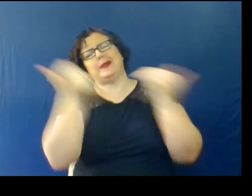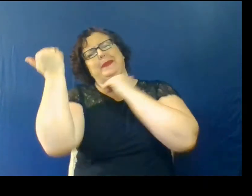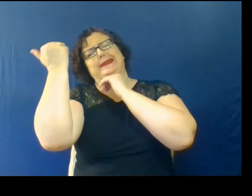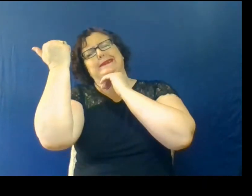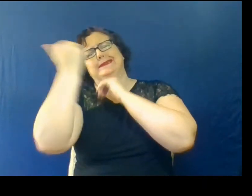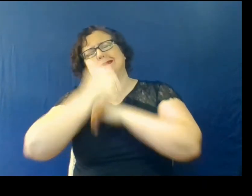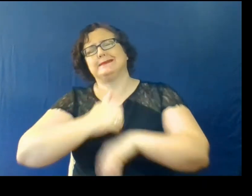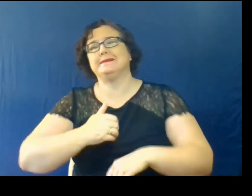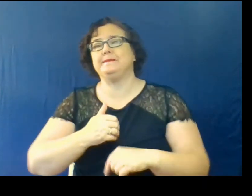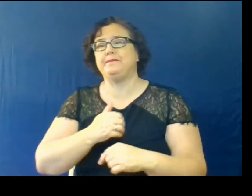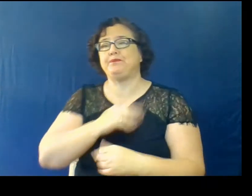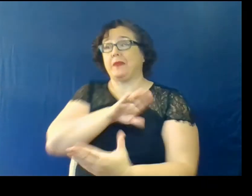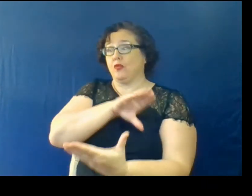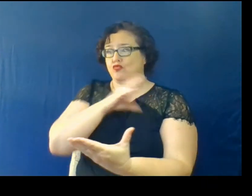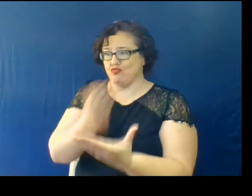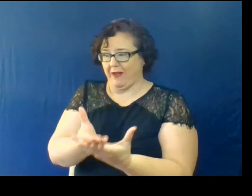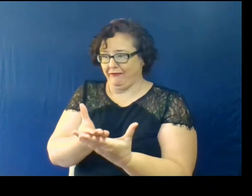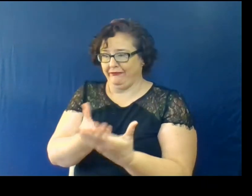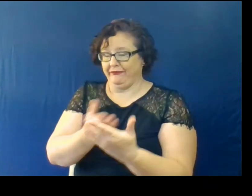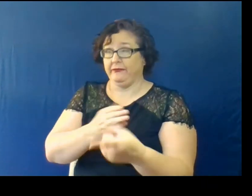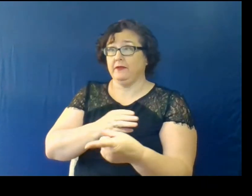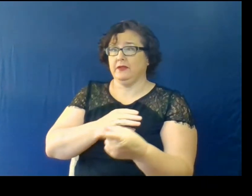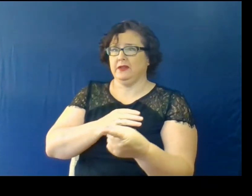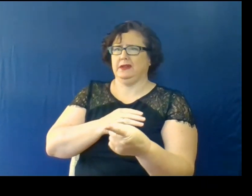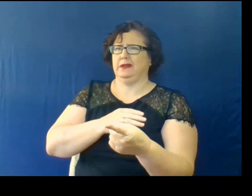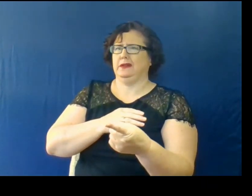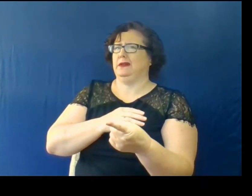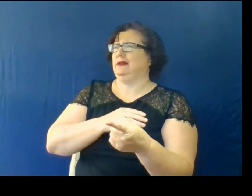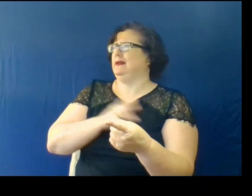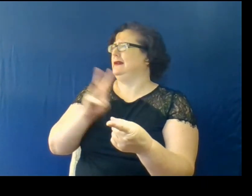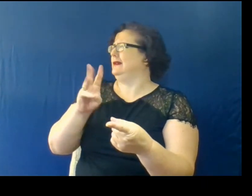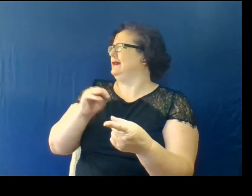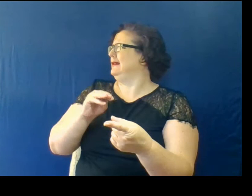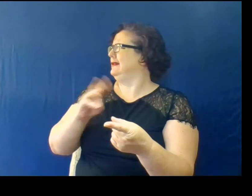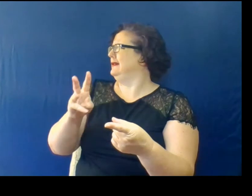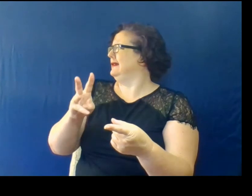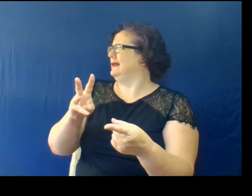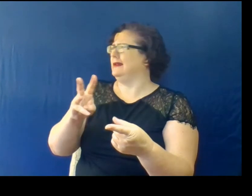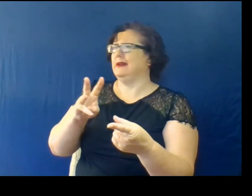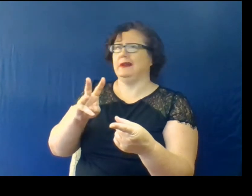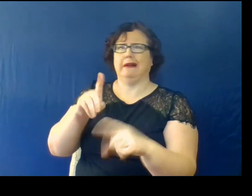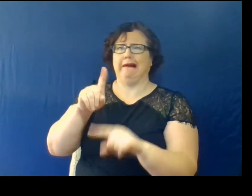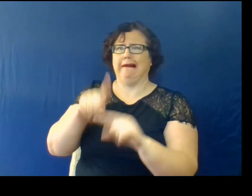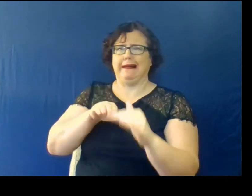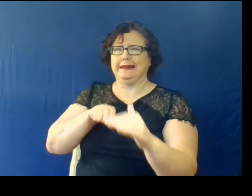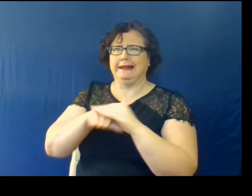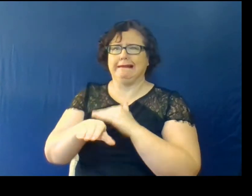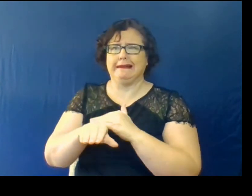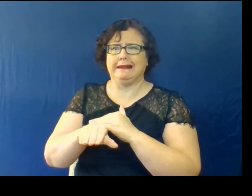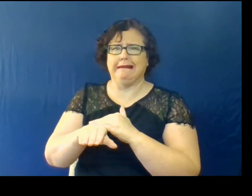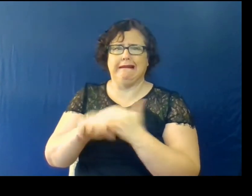then you get there and you say "Wow how do I get there?" So that's why you really have to be very